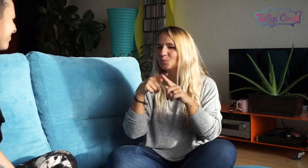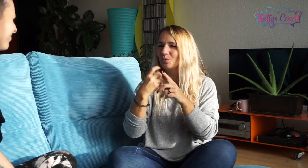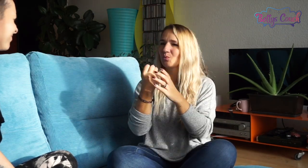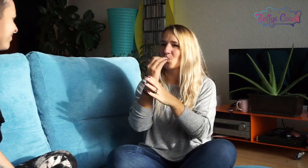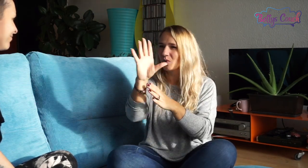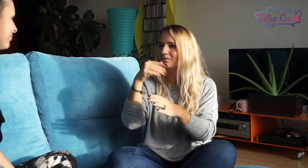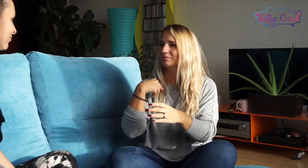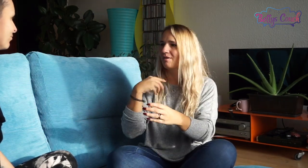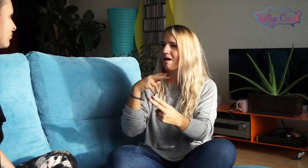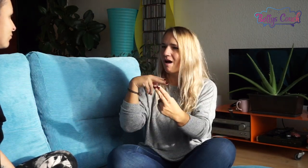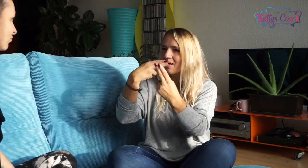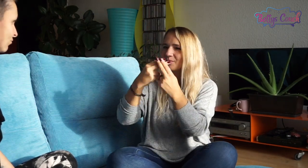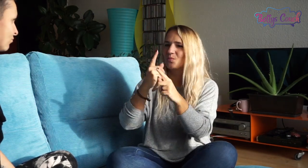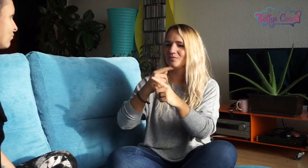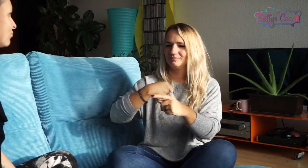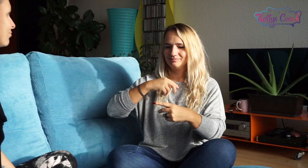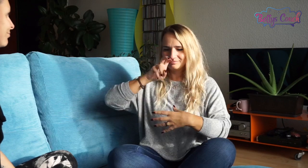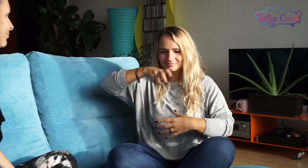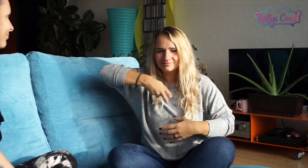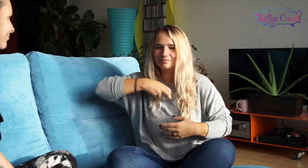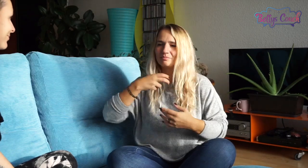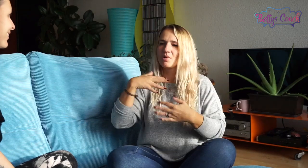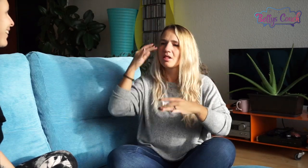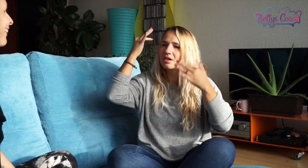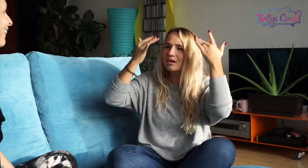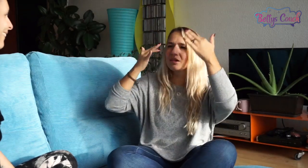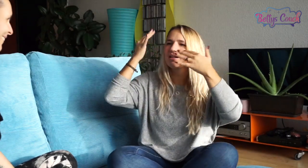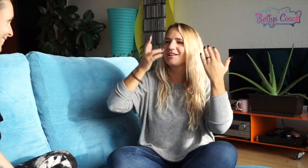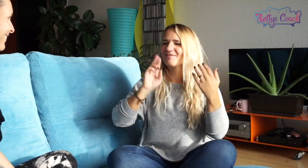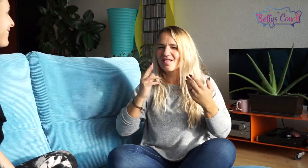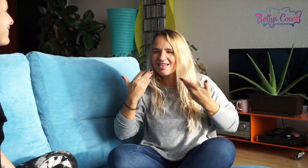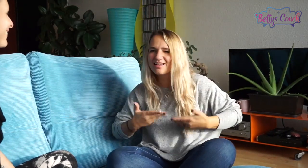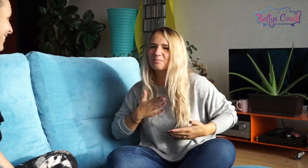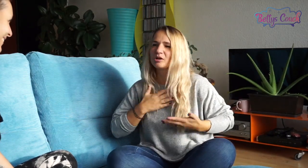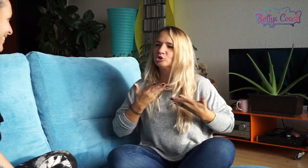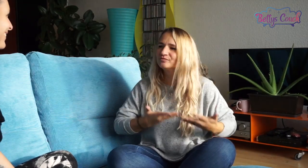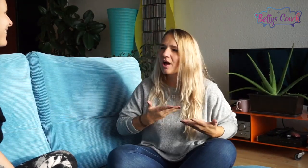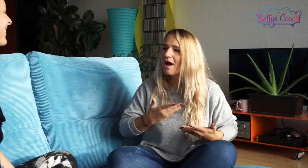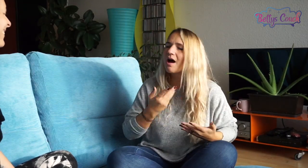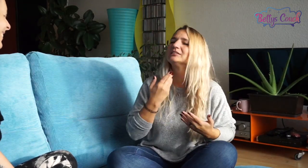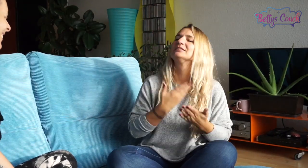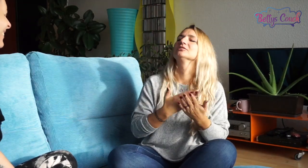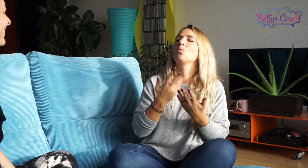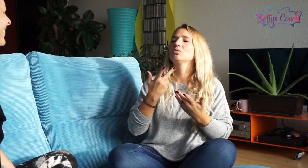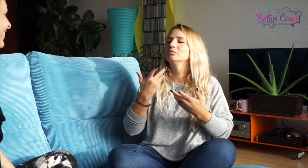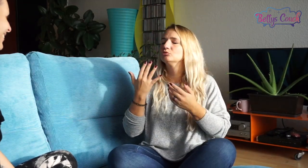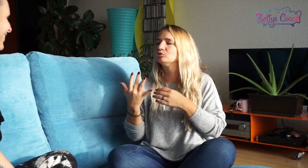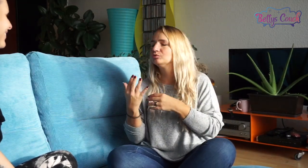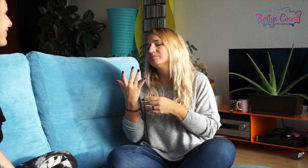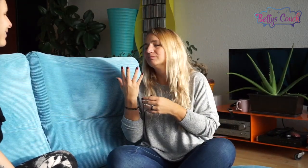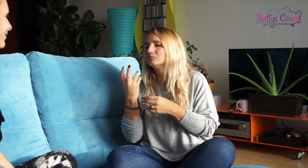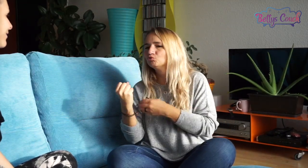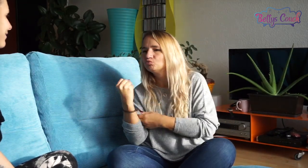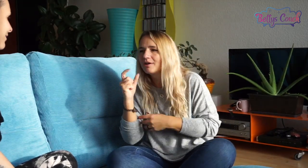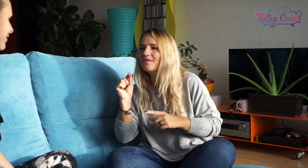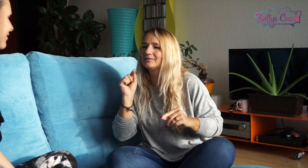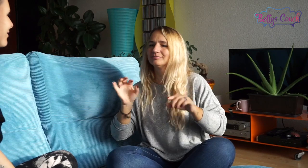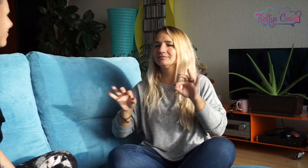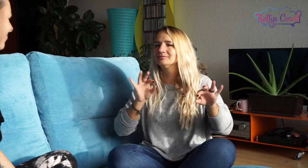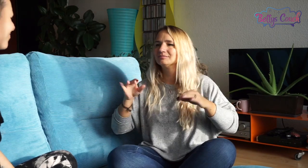Also to look at & reflect on different cultures, where my weaknesses and strengths are,